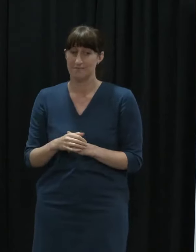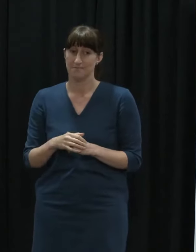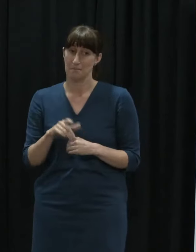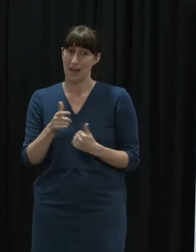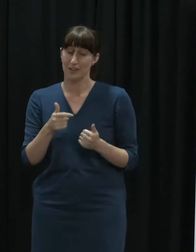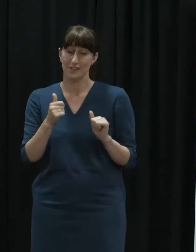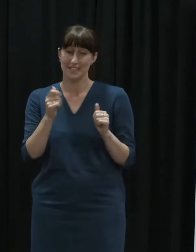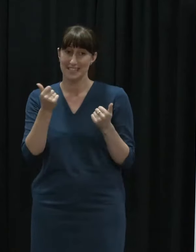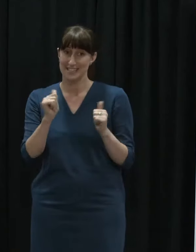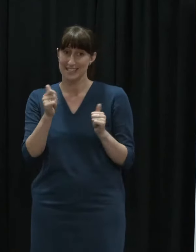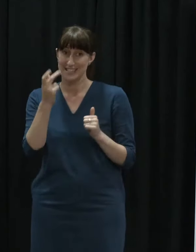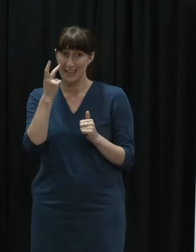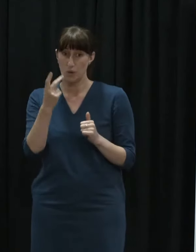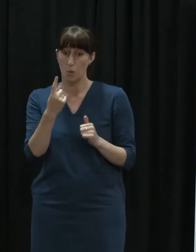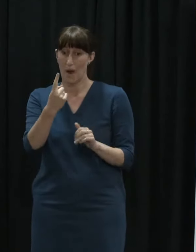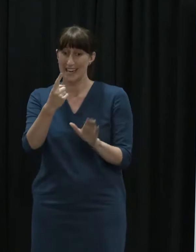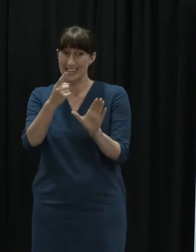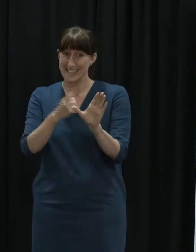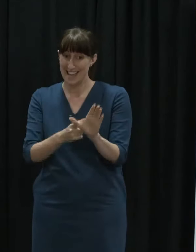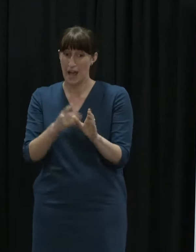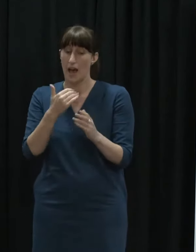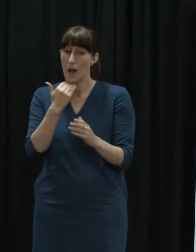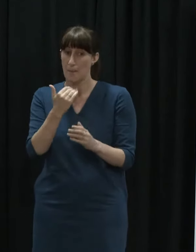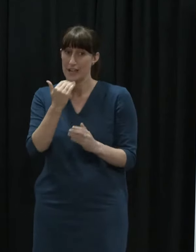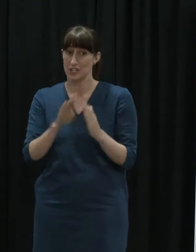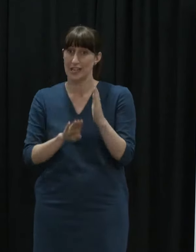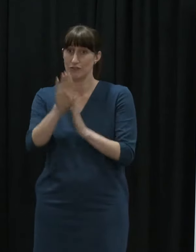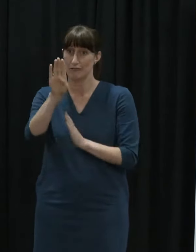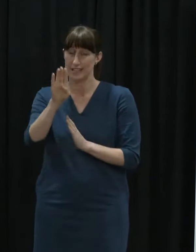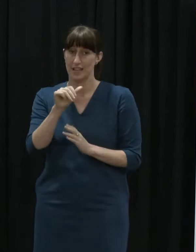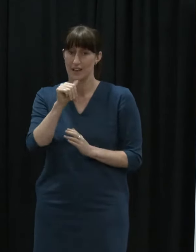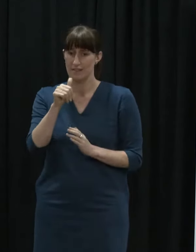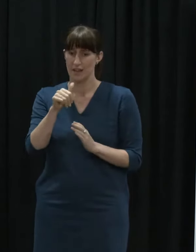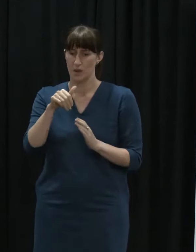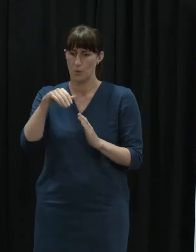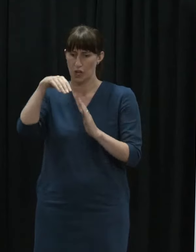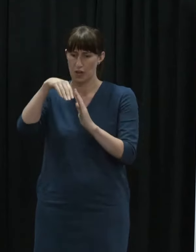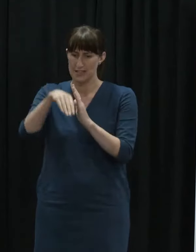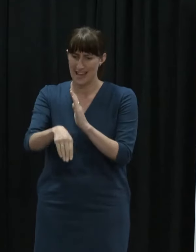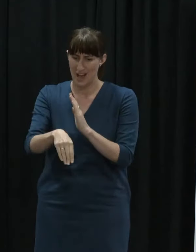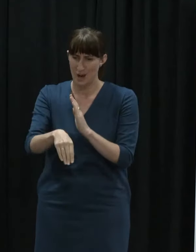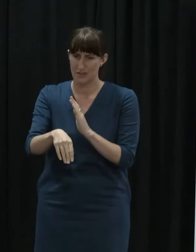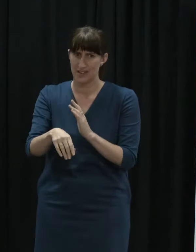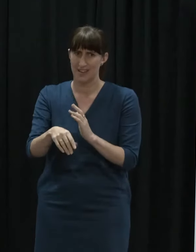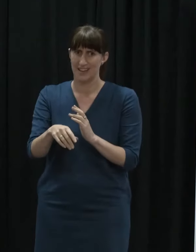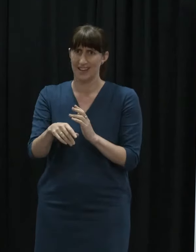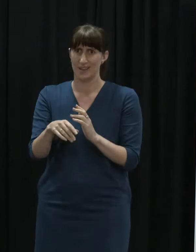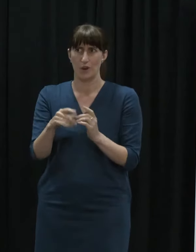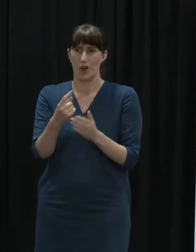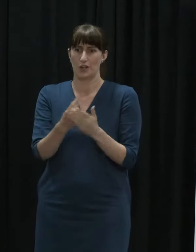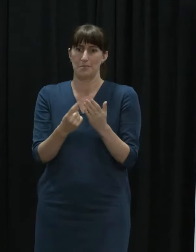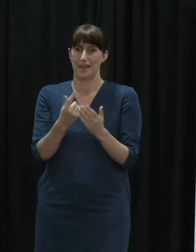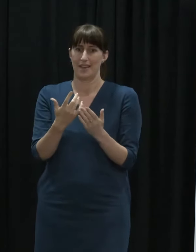would be a 27% fall in prices. But you see in one year the significant increase even just